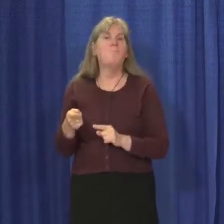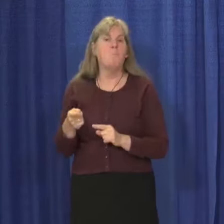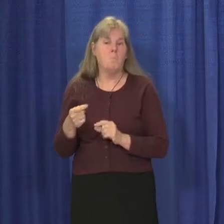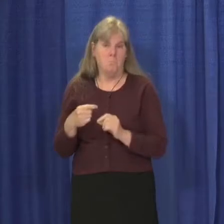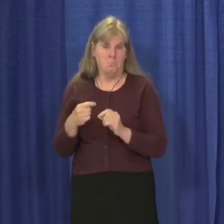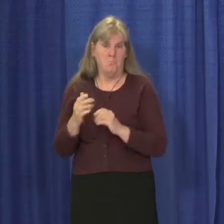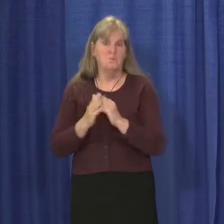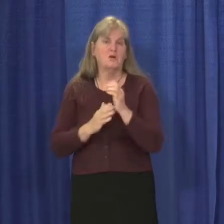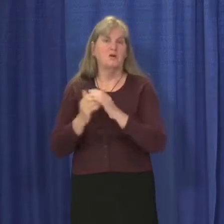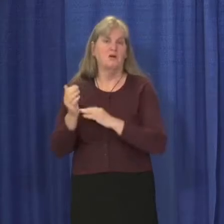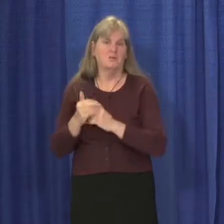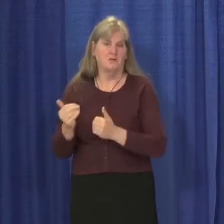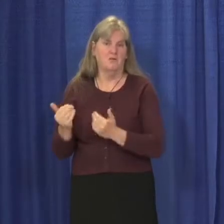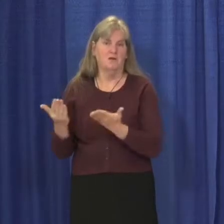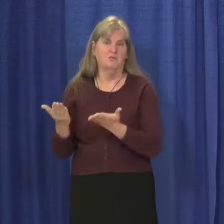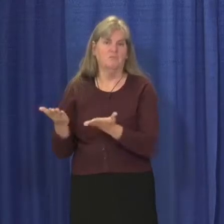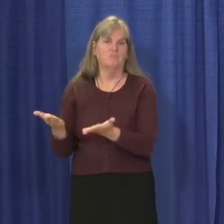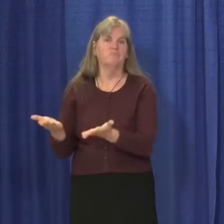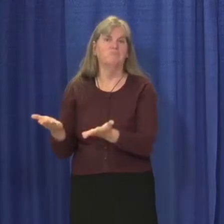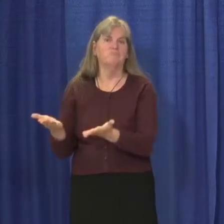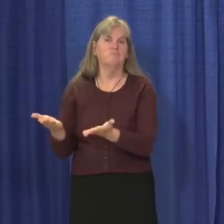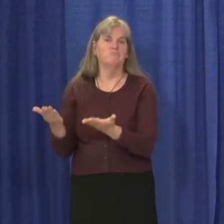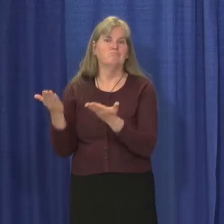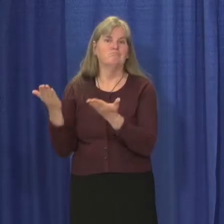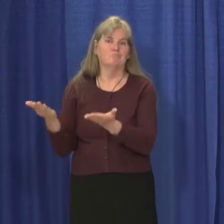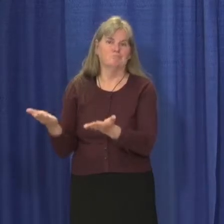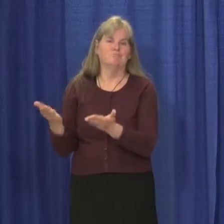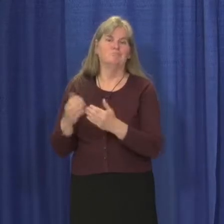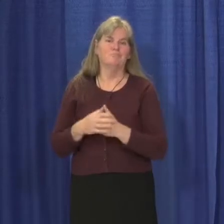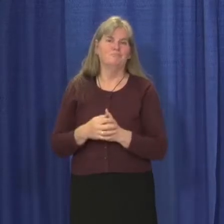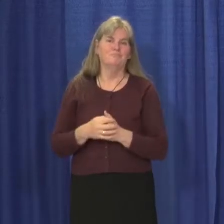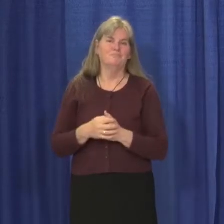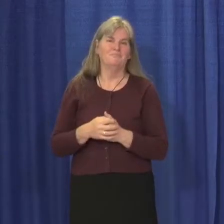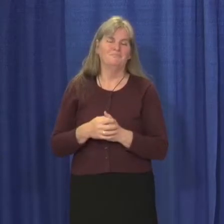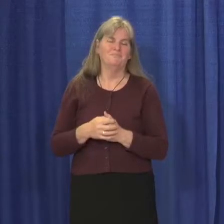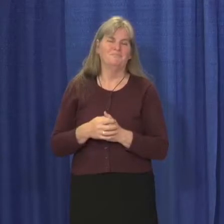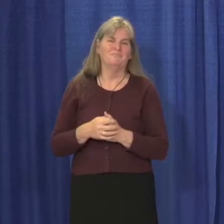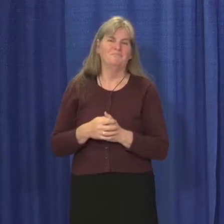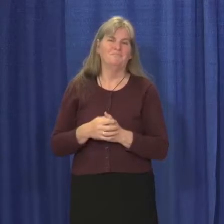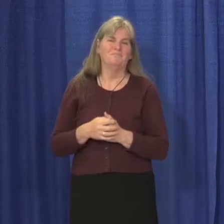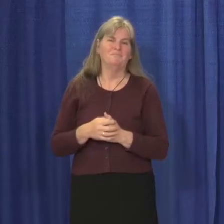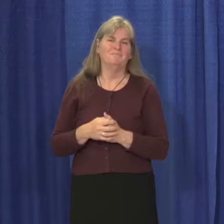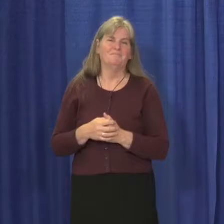much more comfortable with that. And I'd be much more comfortable